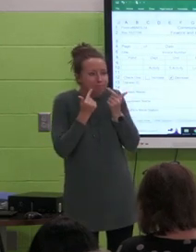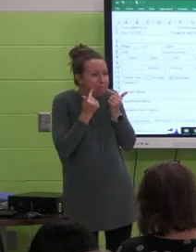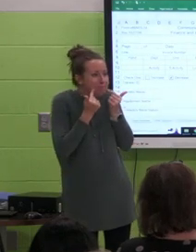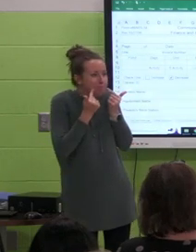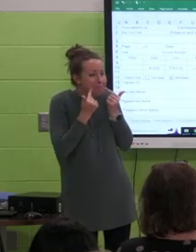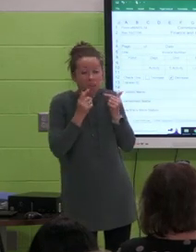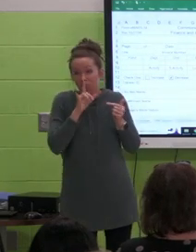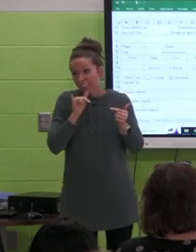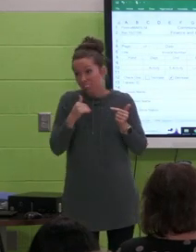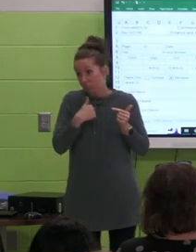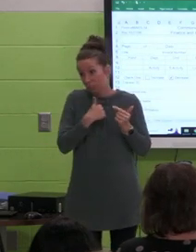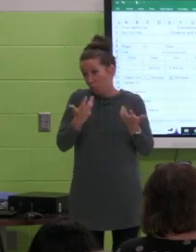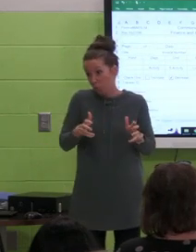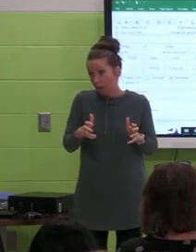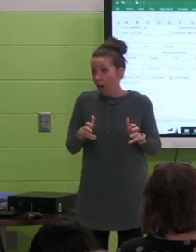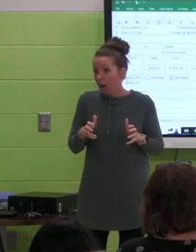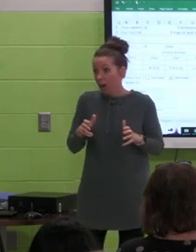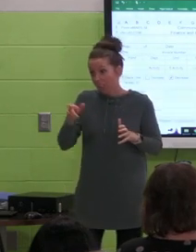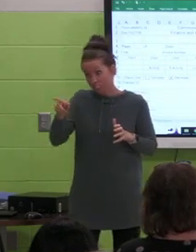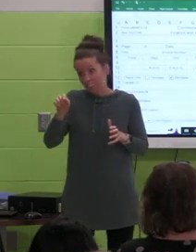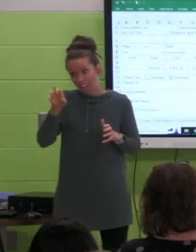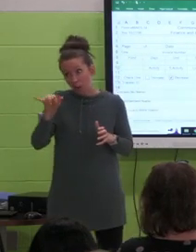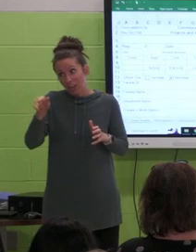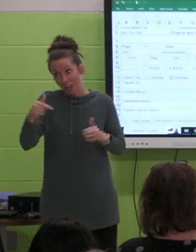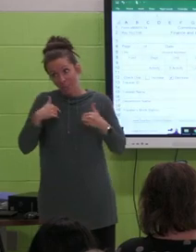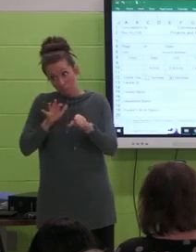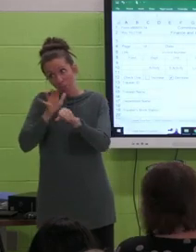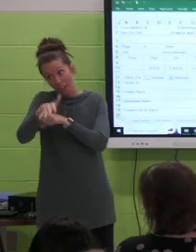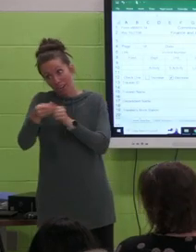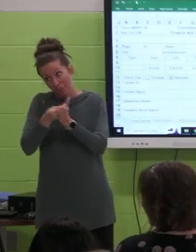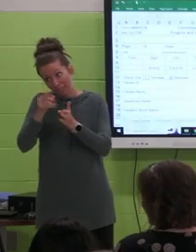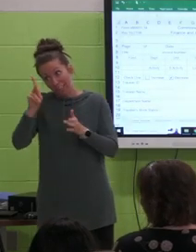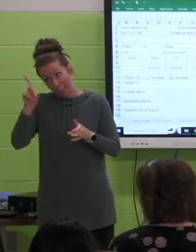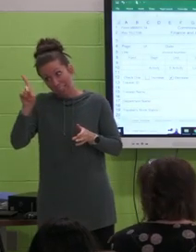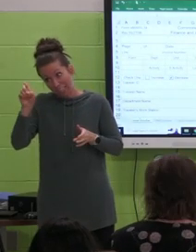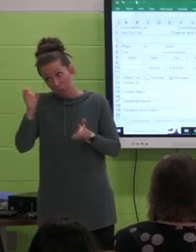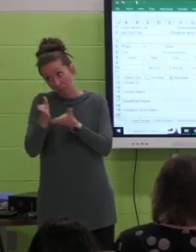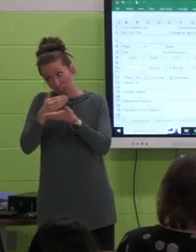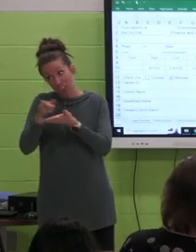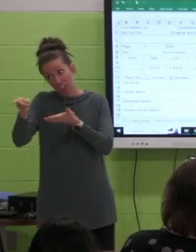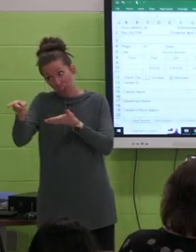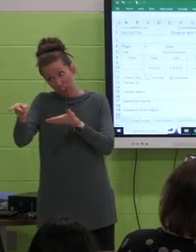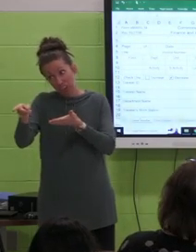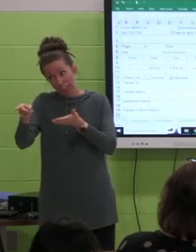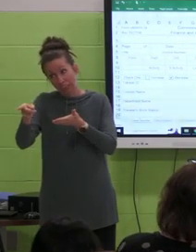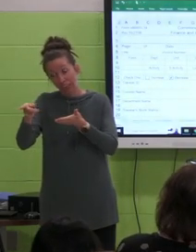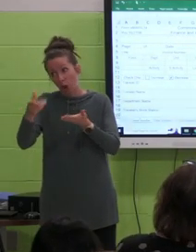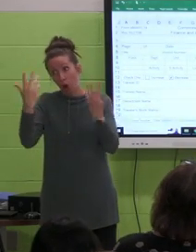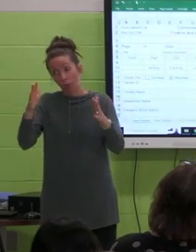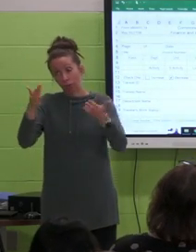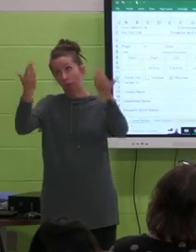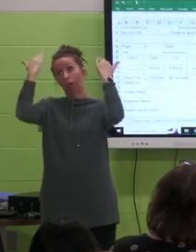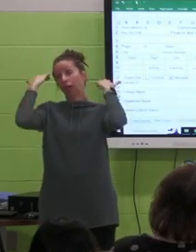really don't Terri's got plenty of money she doesn't need KSD's money KSD needs there own